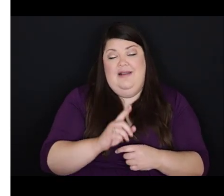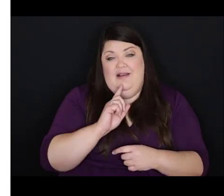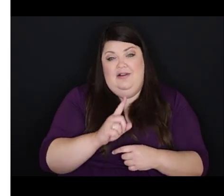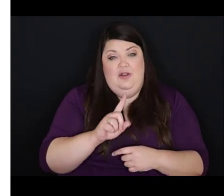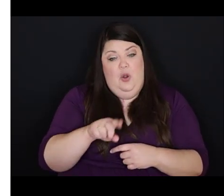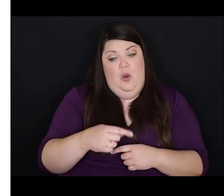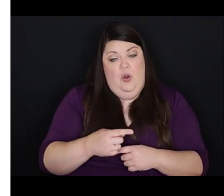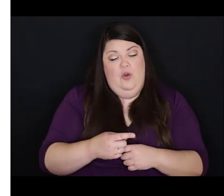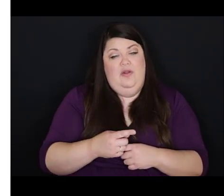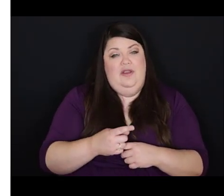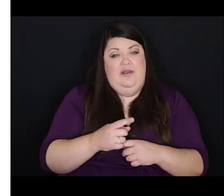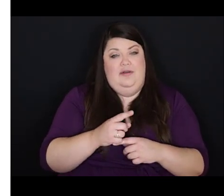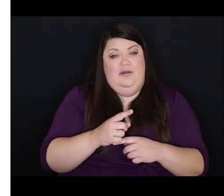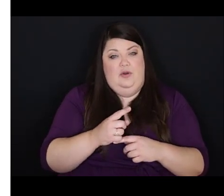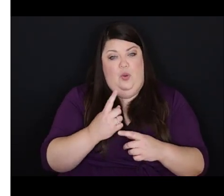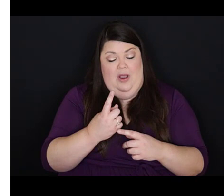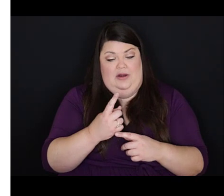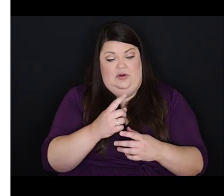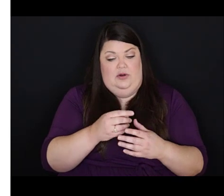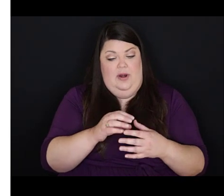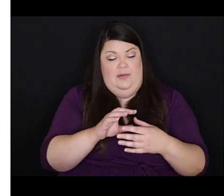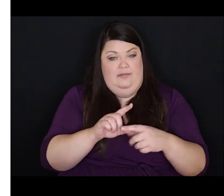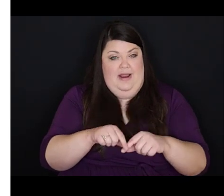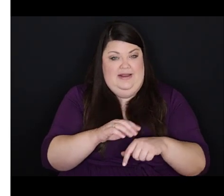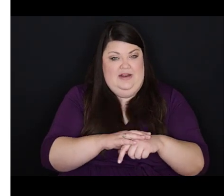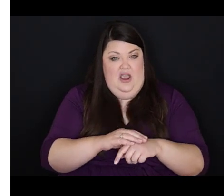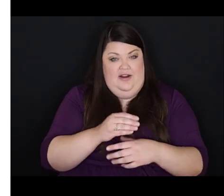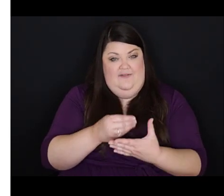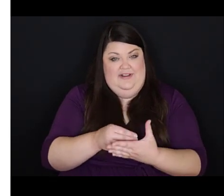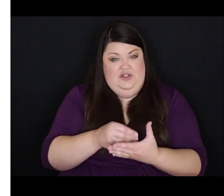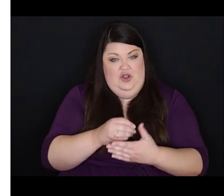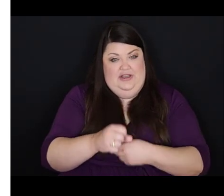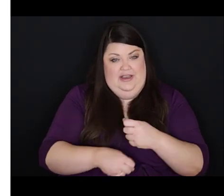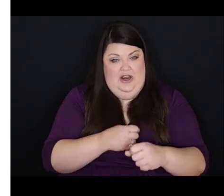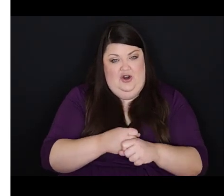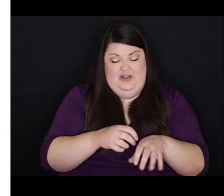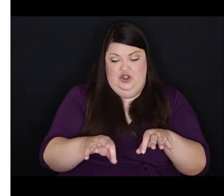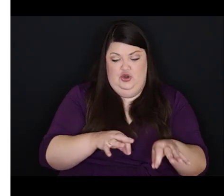be based upon federal fiscal year, is Description (f), the annual estimates.